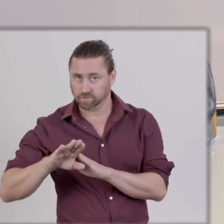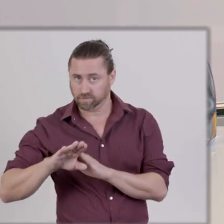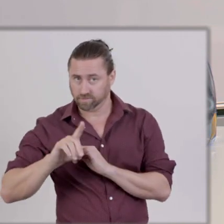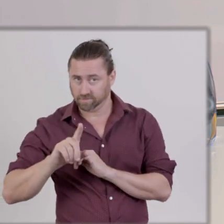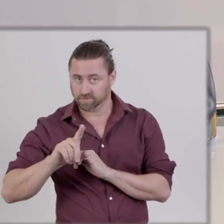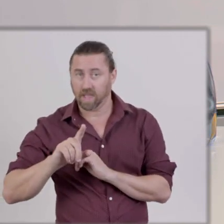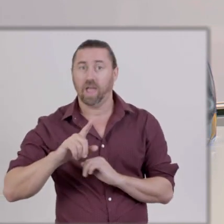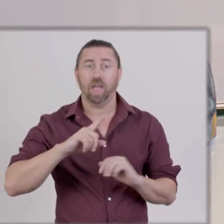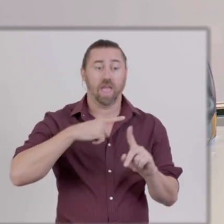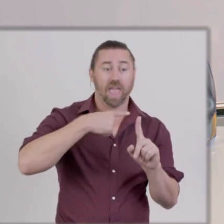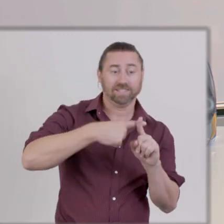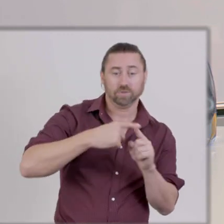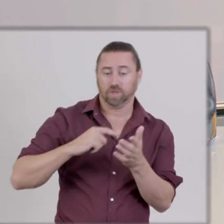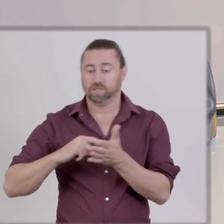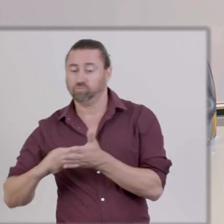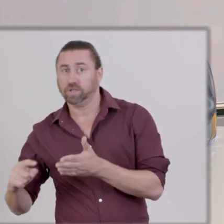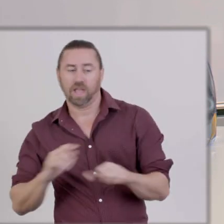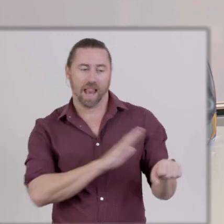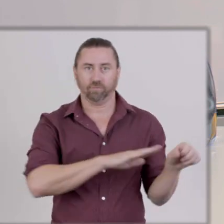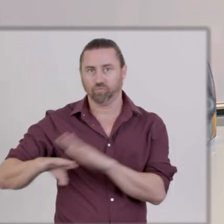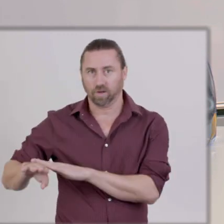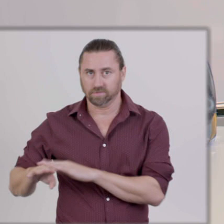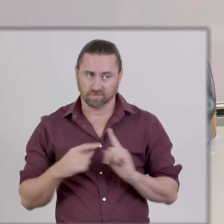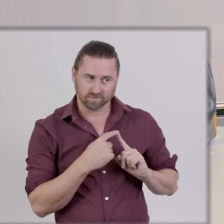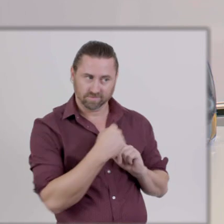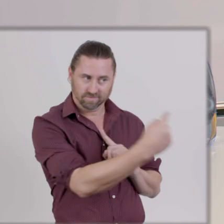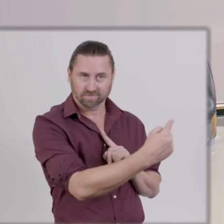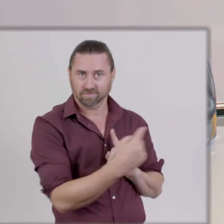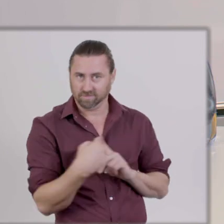and then addition and subtraction from left to right.